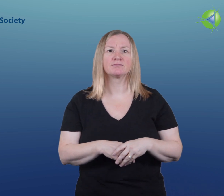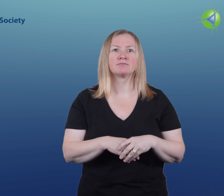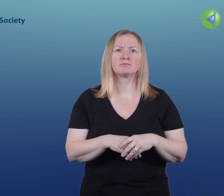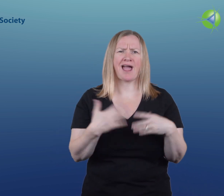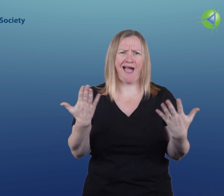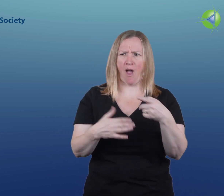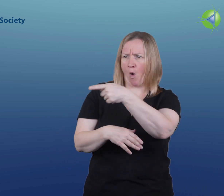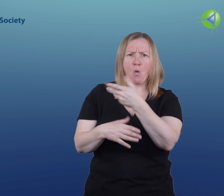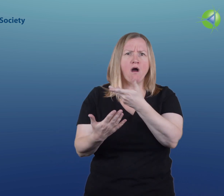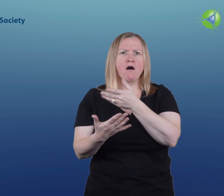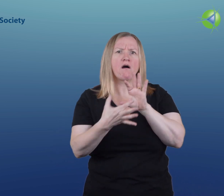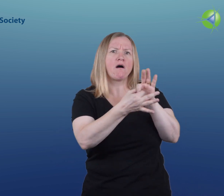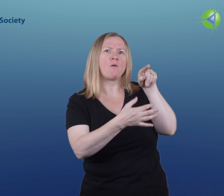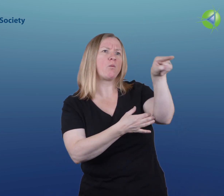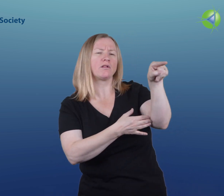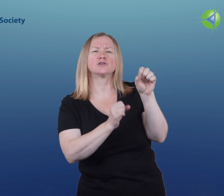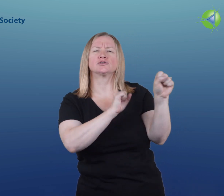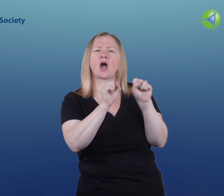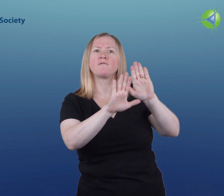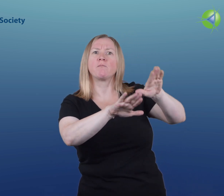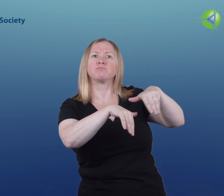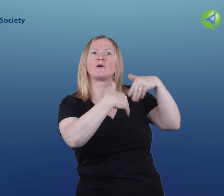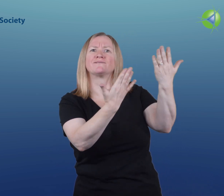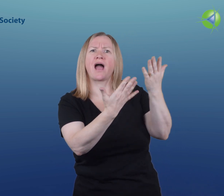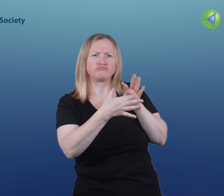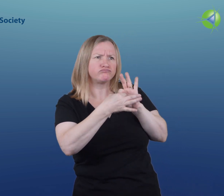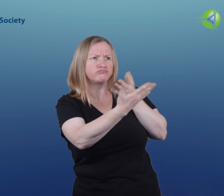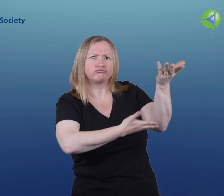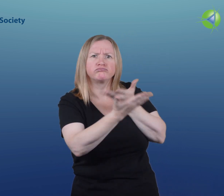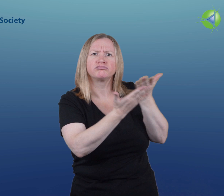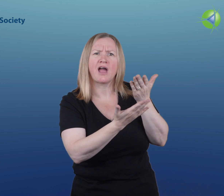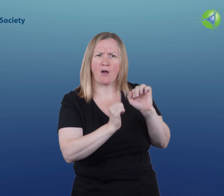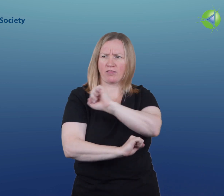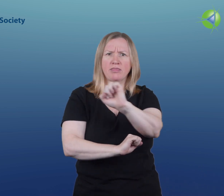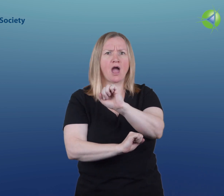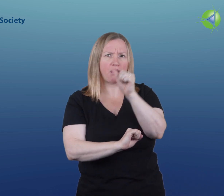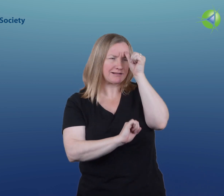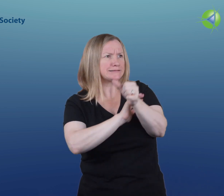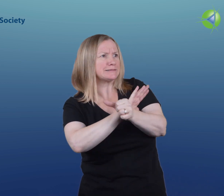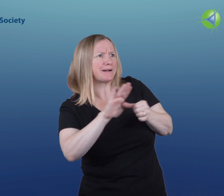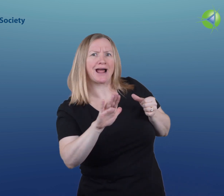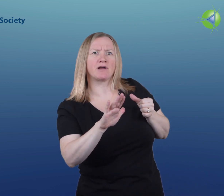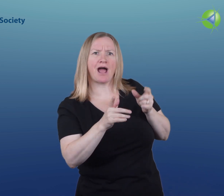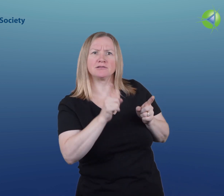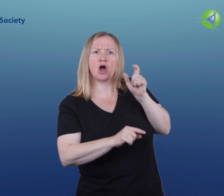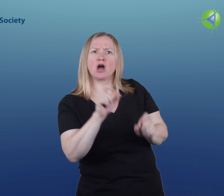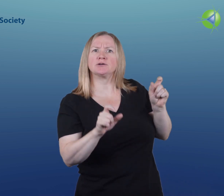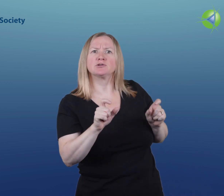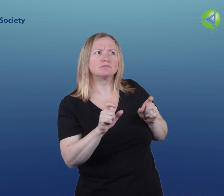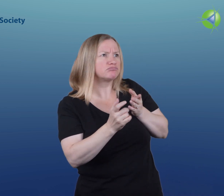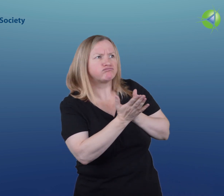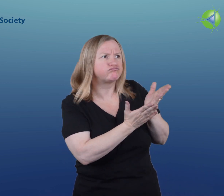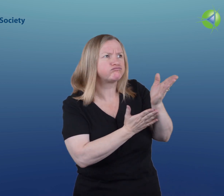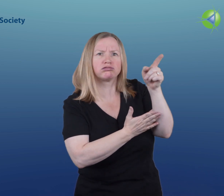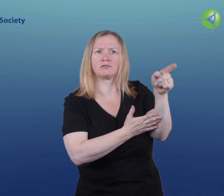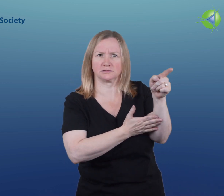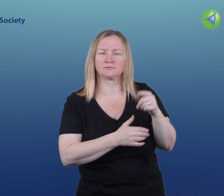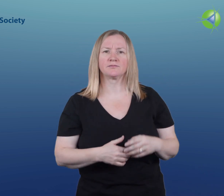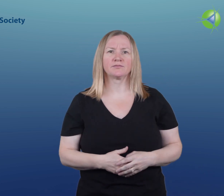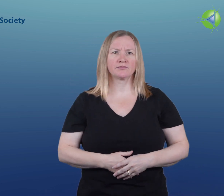how they engage with their service provider, their consumer journey.